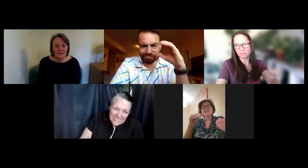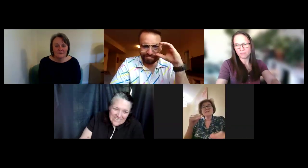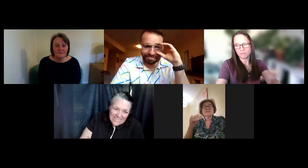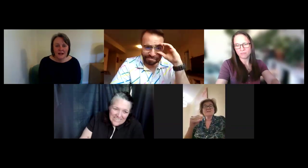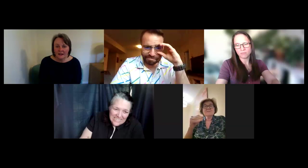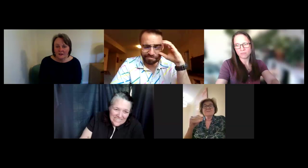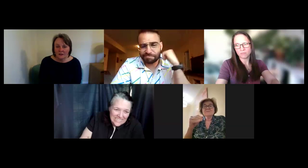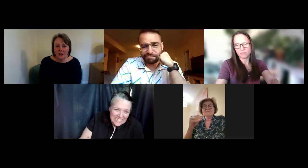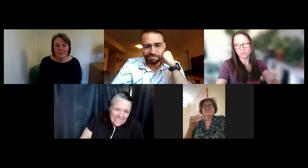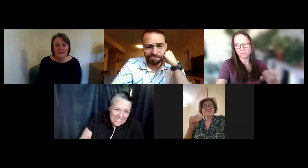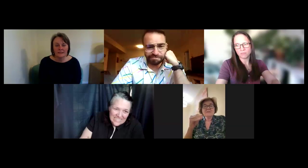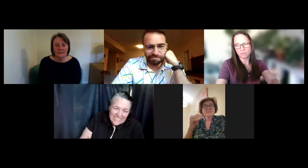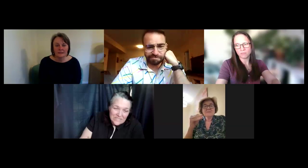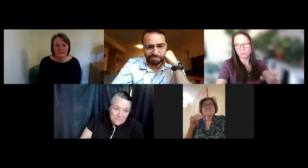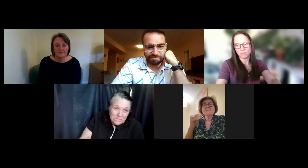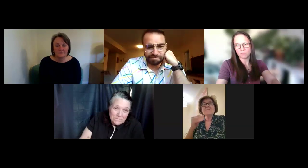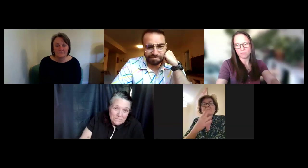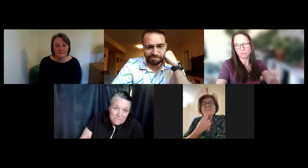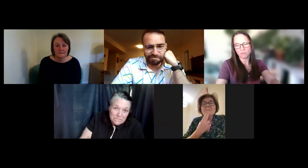So any final comments?